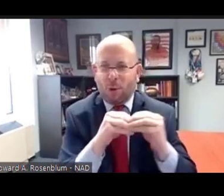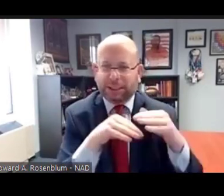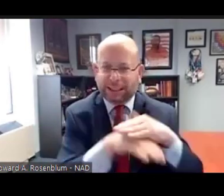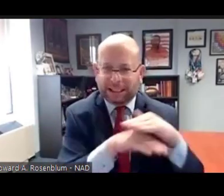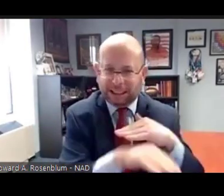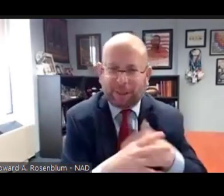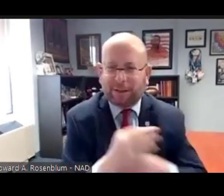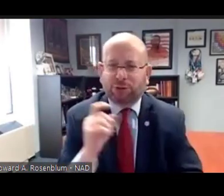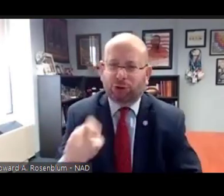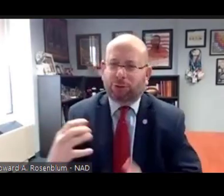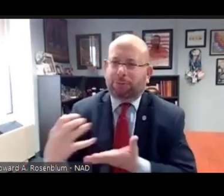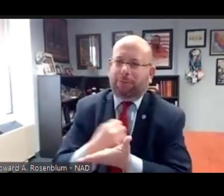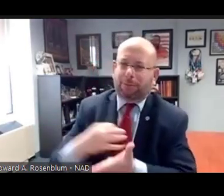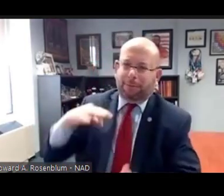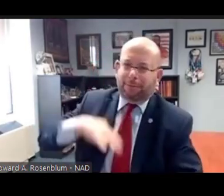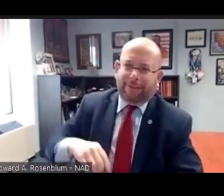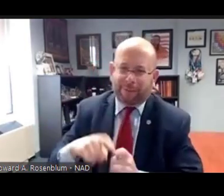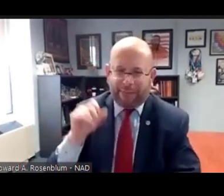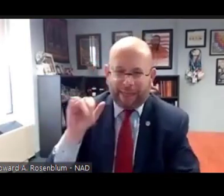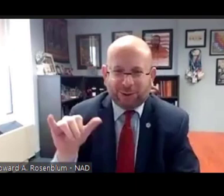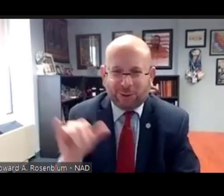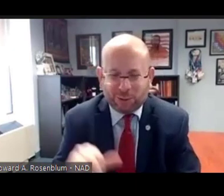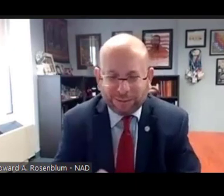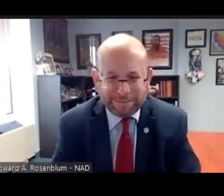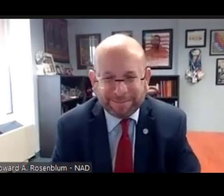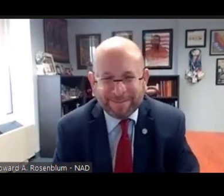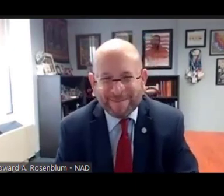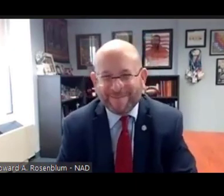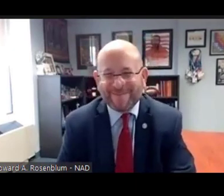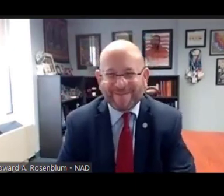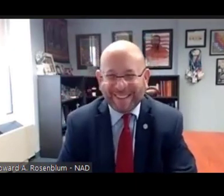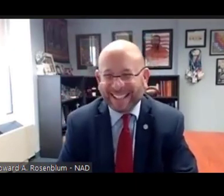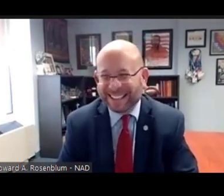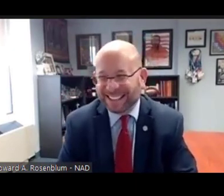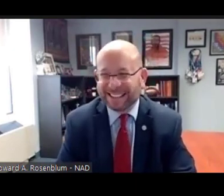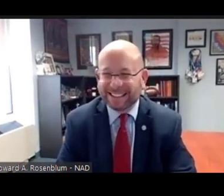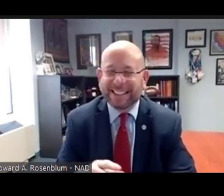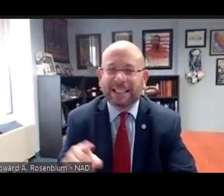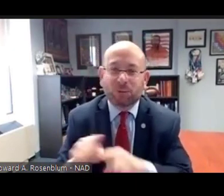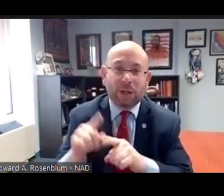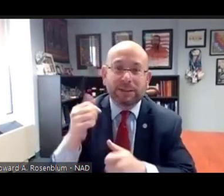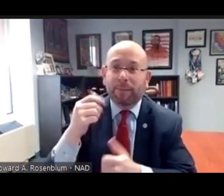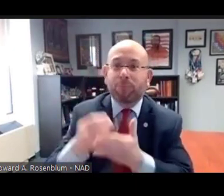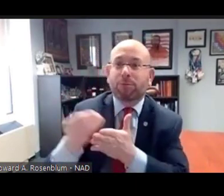maybe that would go towards the accessibility budget if you could pay that back.